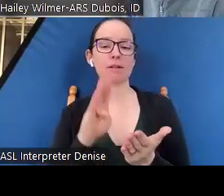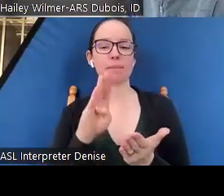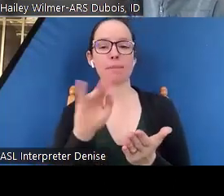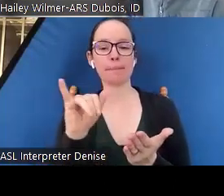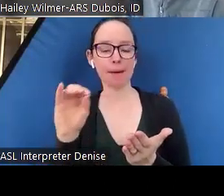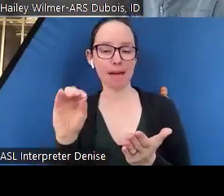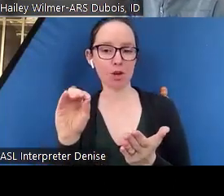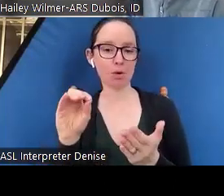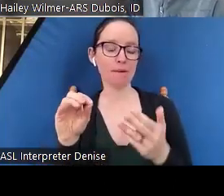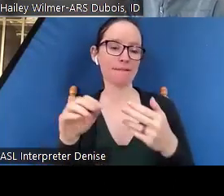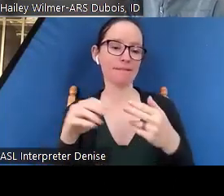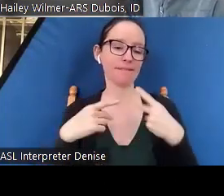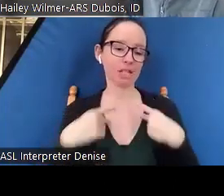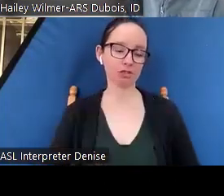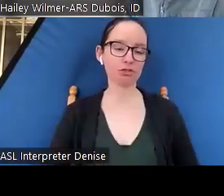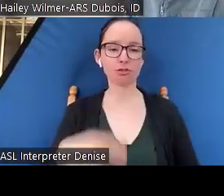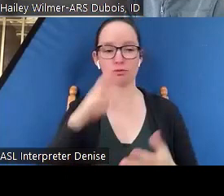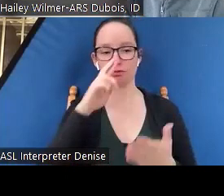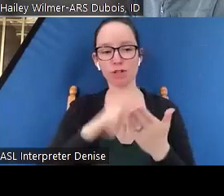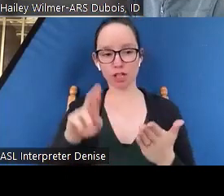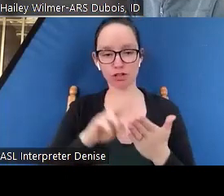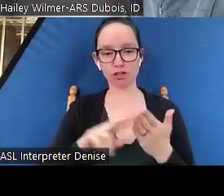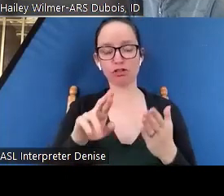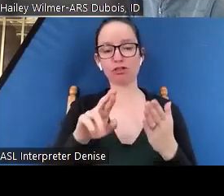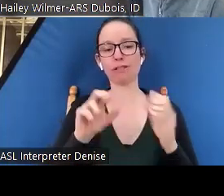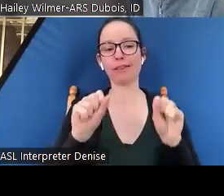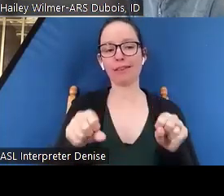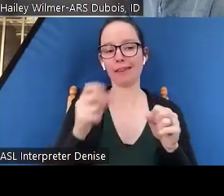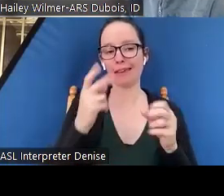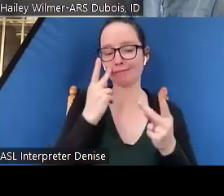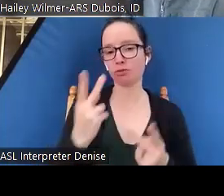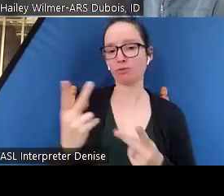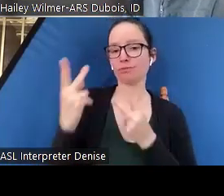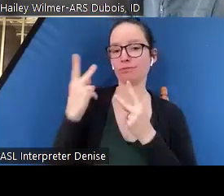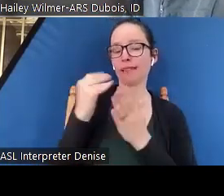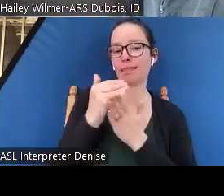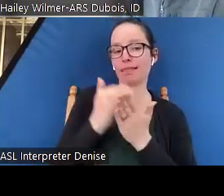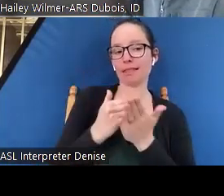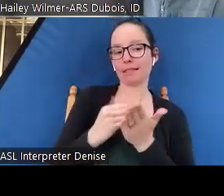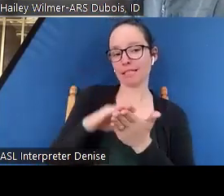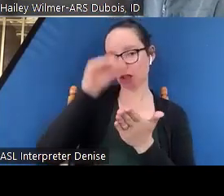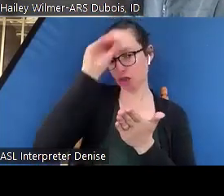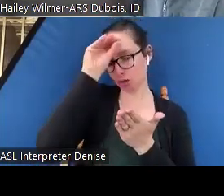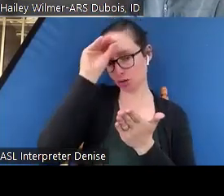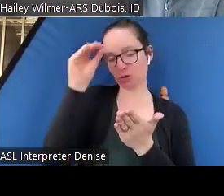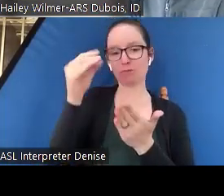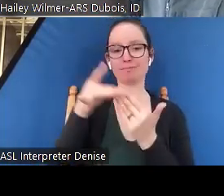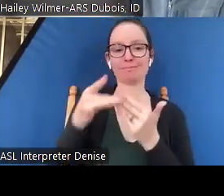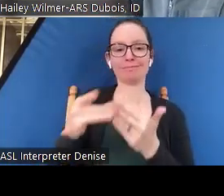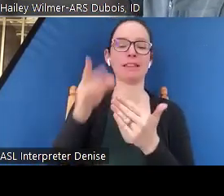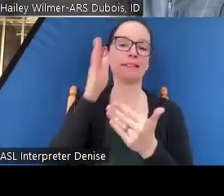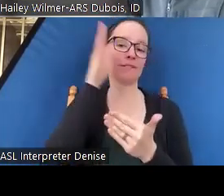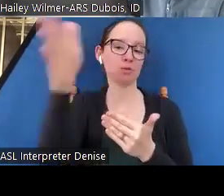And then to reflect on those lessons towards some some future directions for our work.